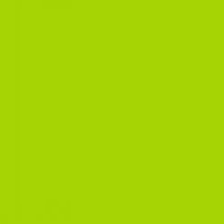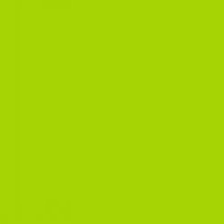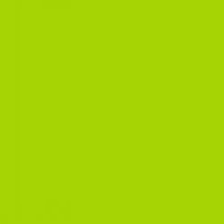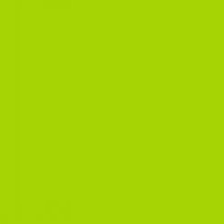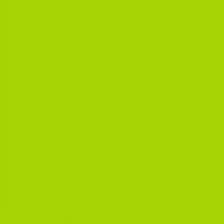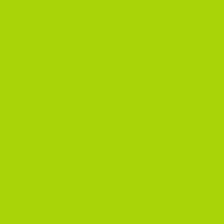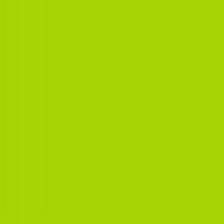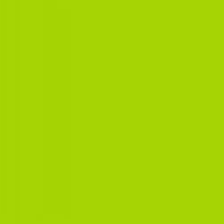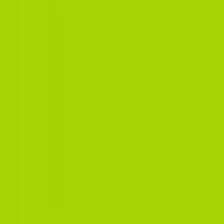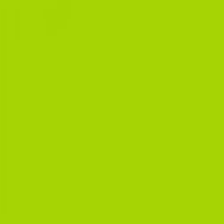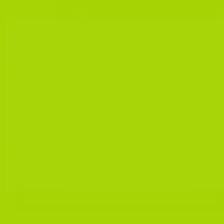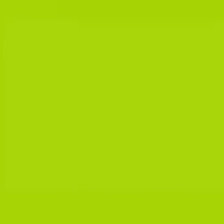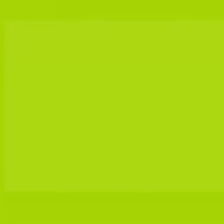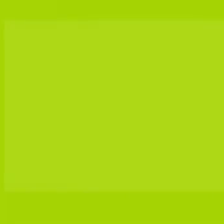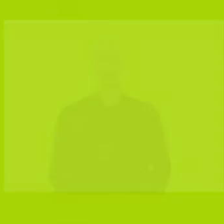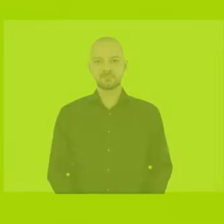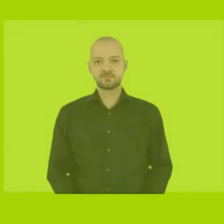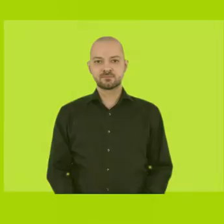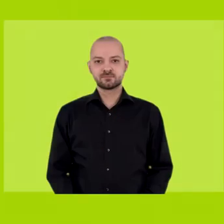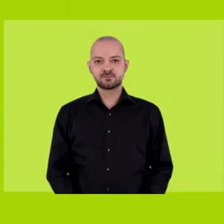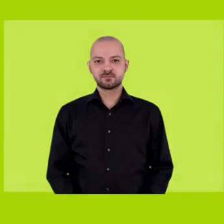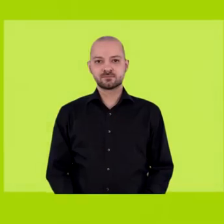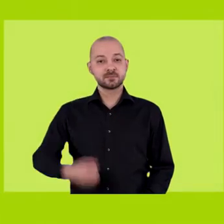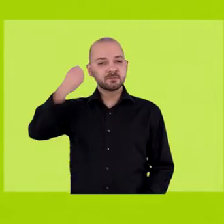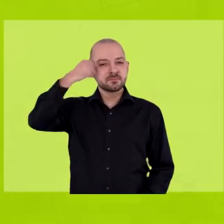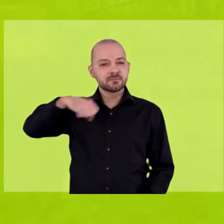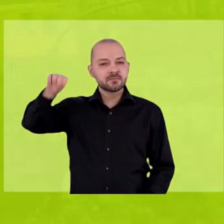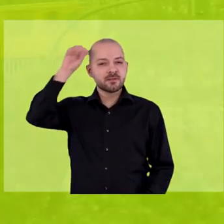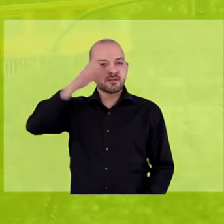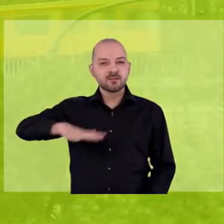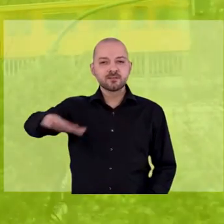“Lesezeichen” Listening to children’s literature with your eyes